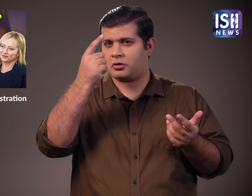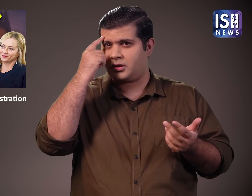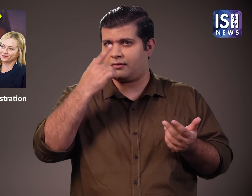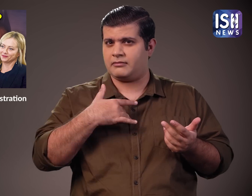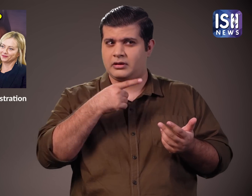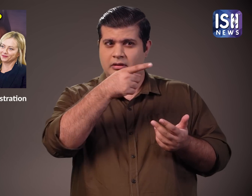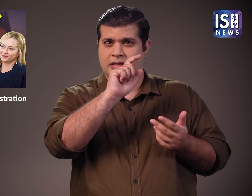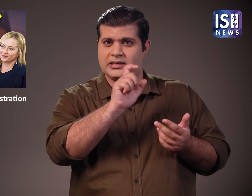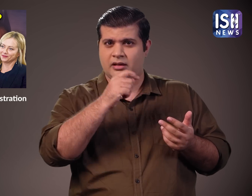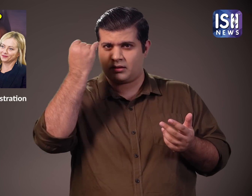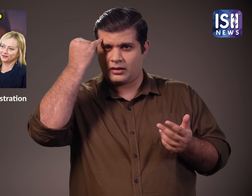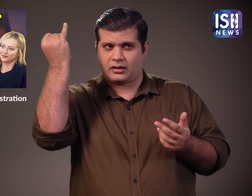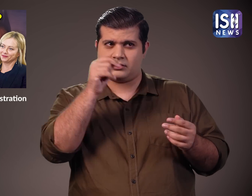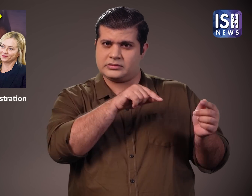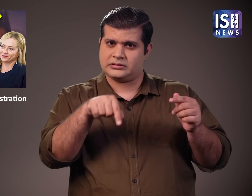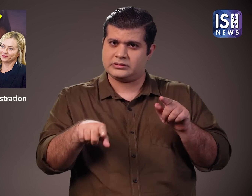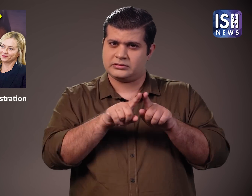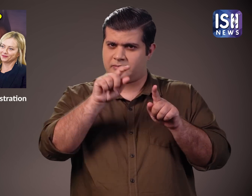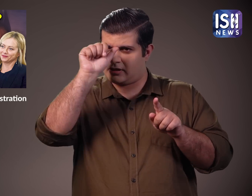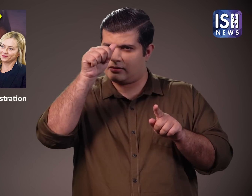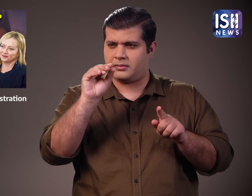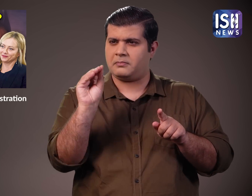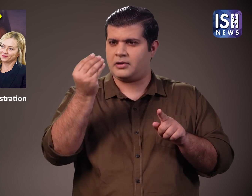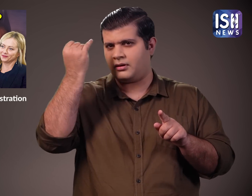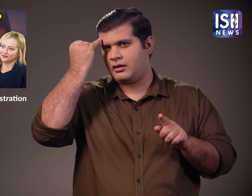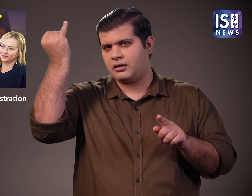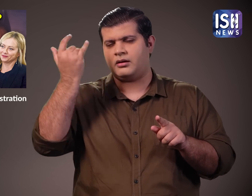What do you all think? Should India implement a similar law?